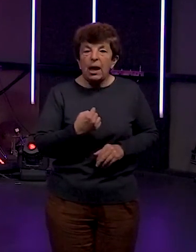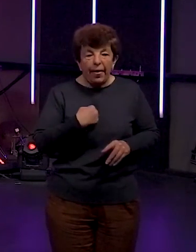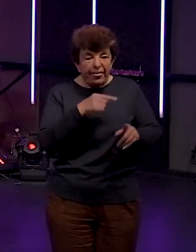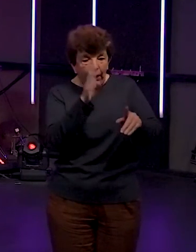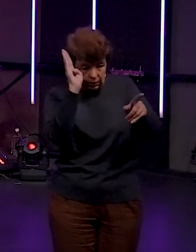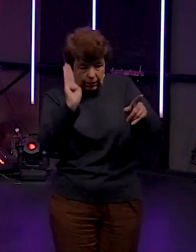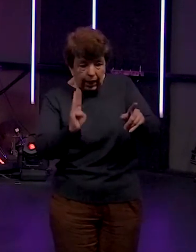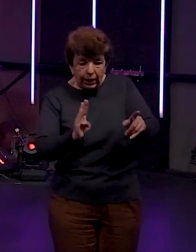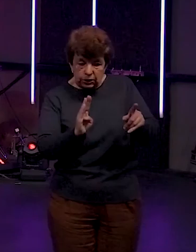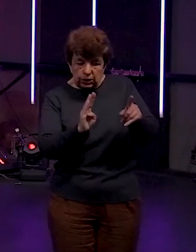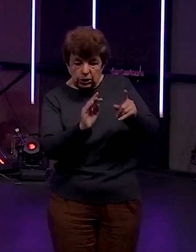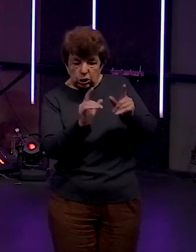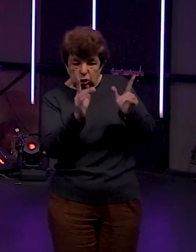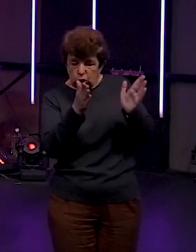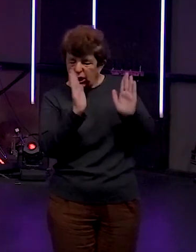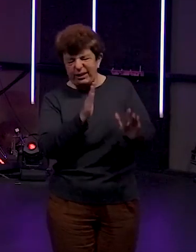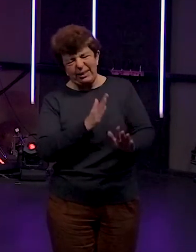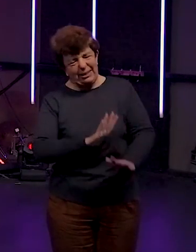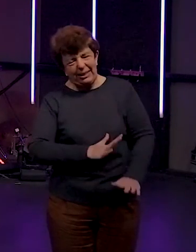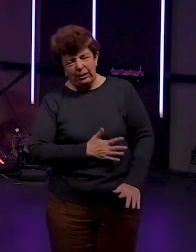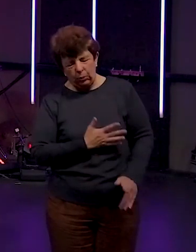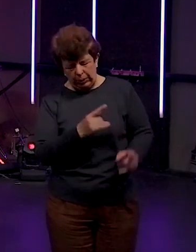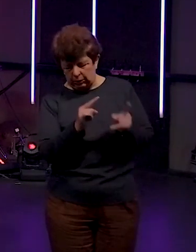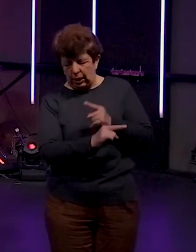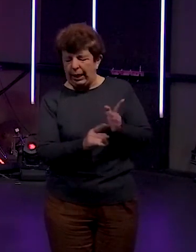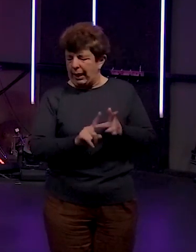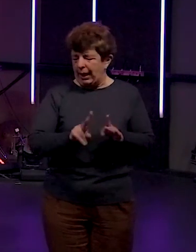reluctant to change and they thought well if Jesus is the same yesterday